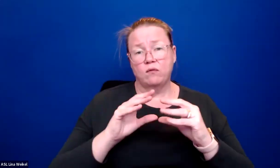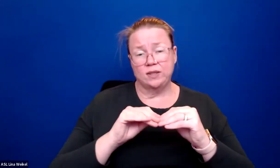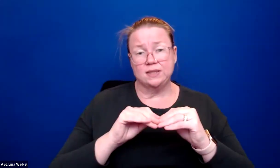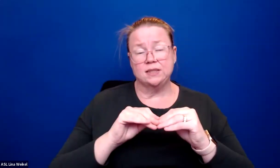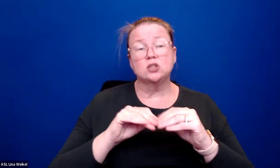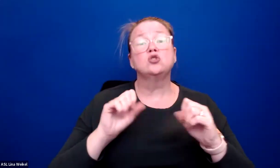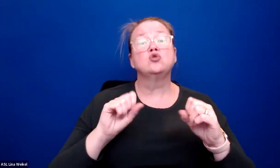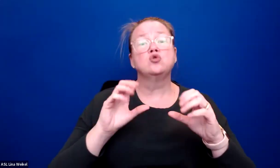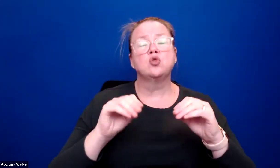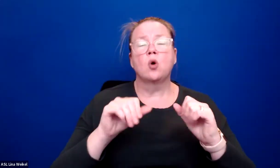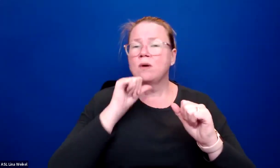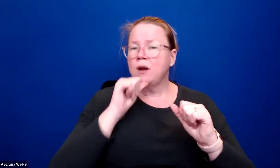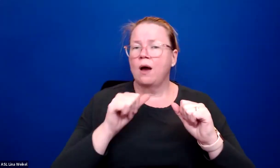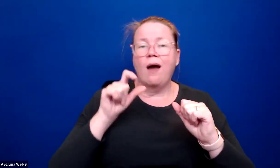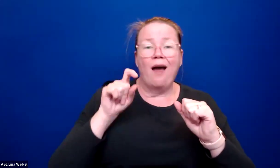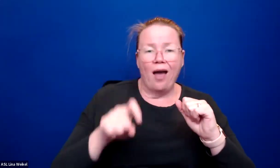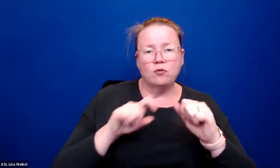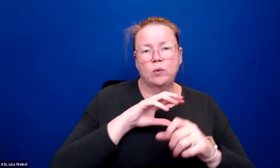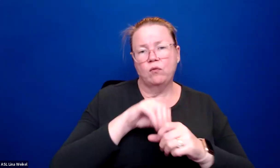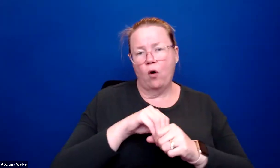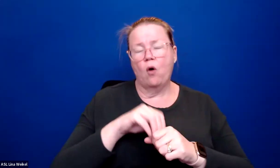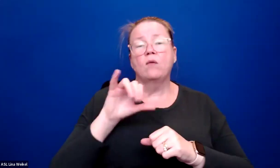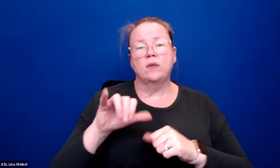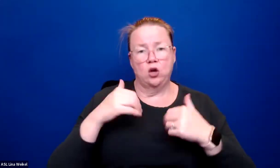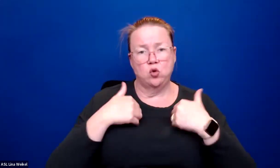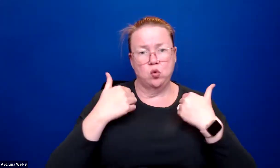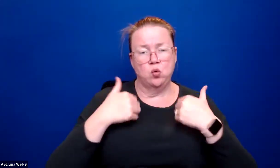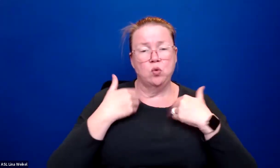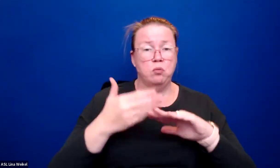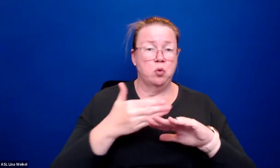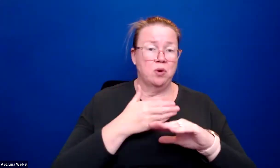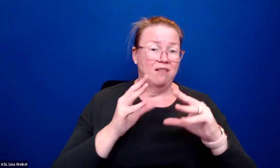Elissa w/ APRIL: so it doesn't have to be part of the the youth. Pre-con, which is kind of